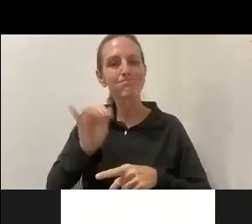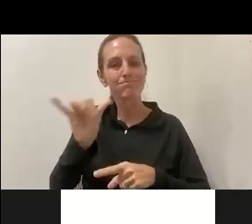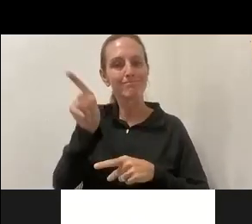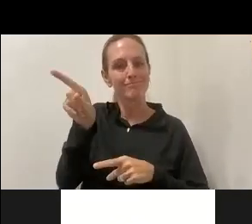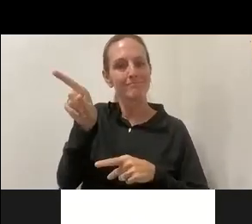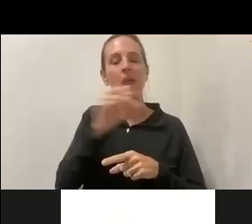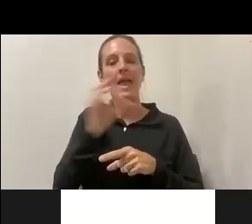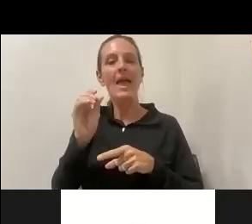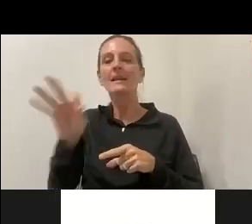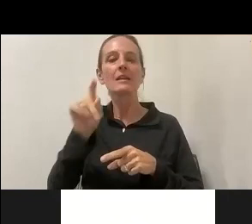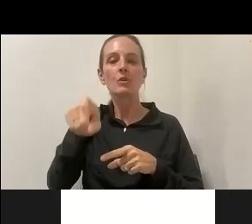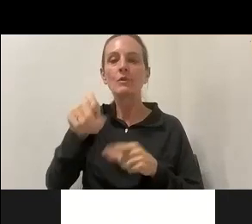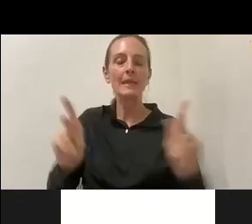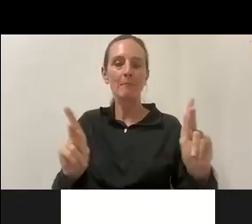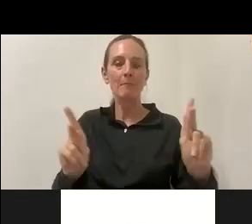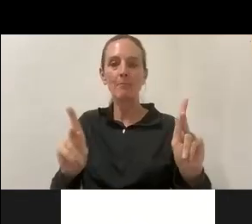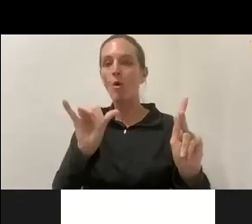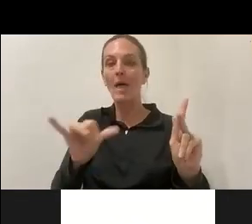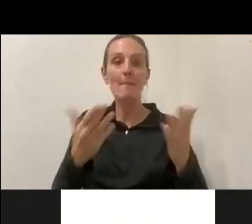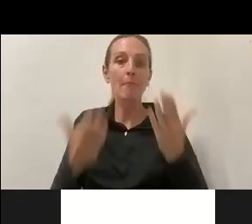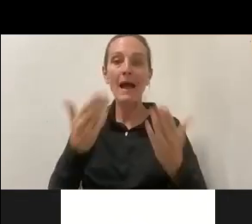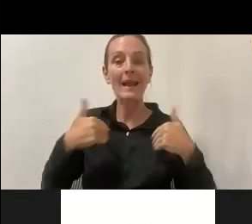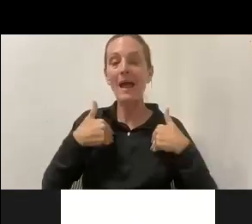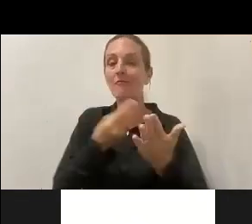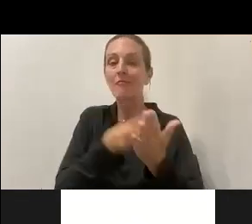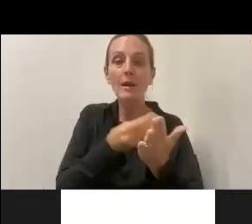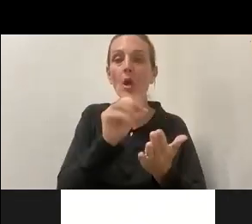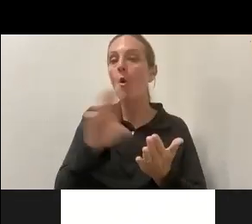people who have may funding or another grant might be available, you can sell your project.